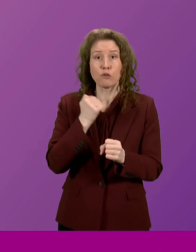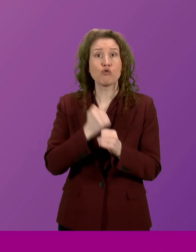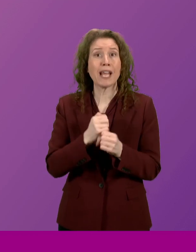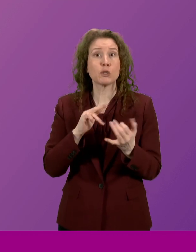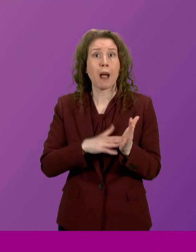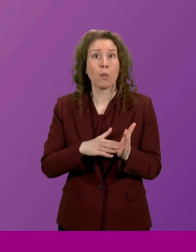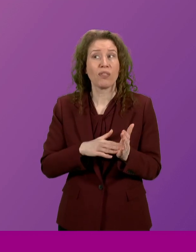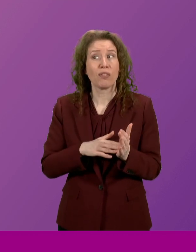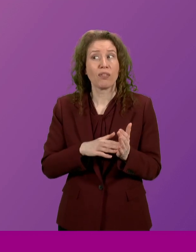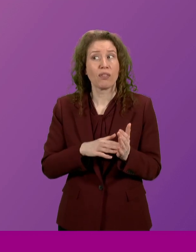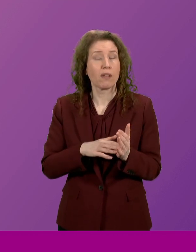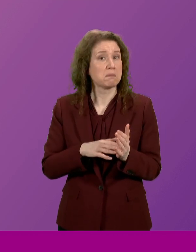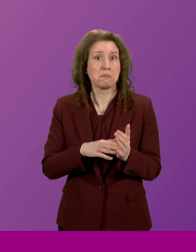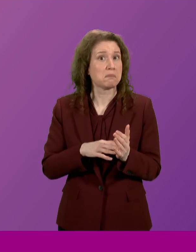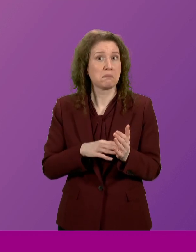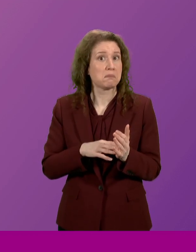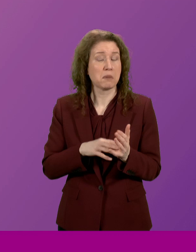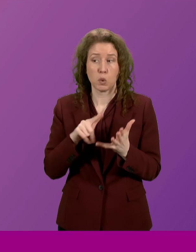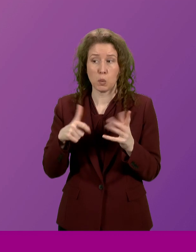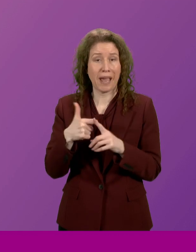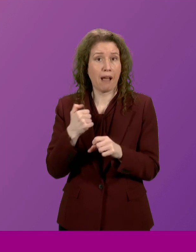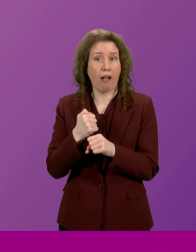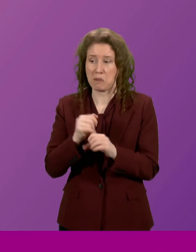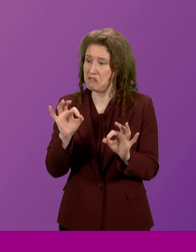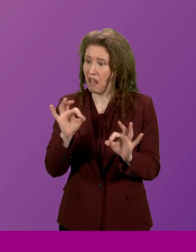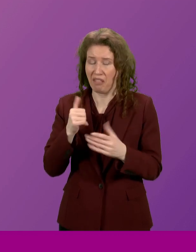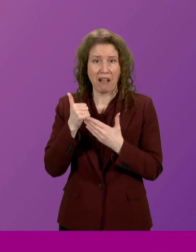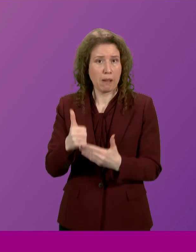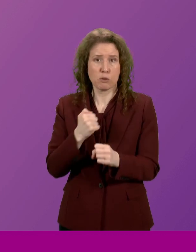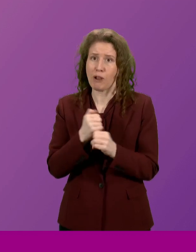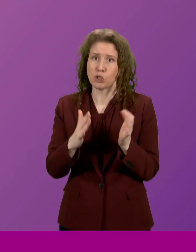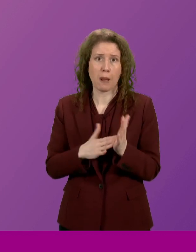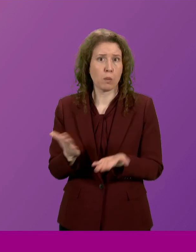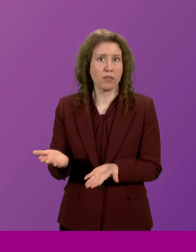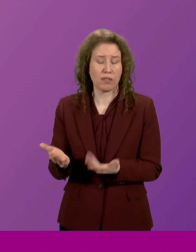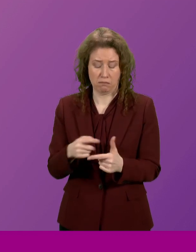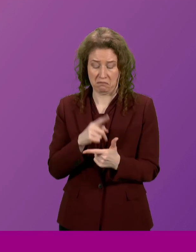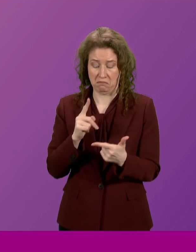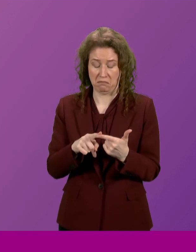but the Labour Government has not lifted a finger to save Grangemouth. Labour promised